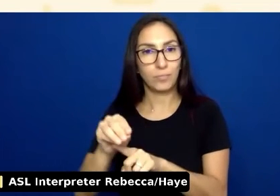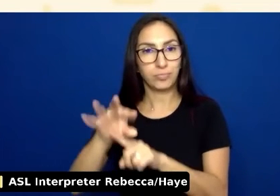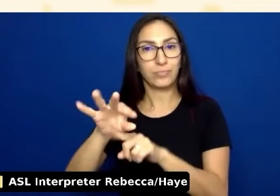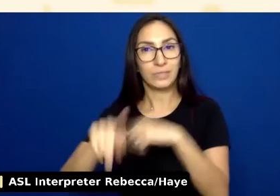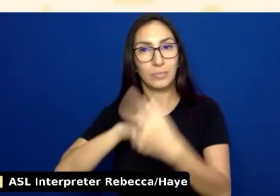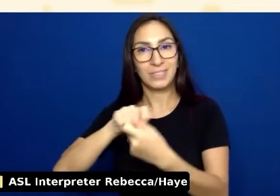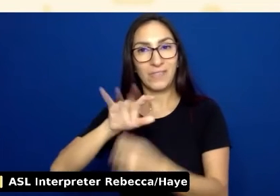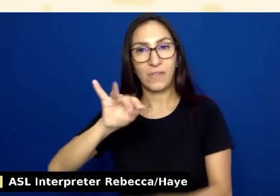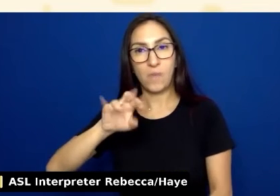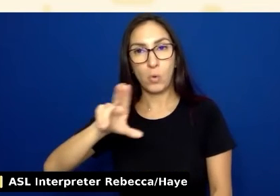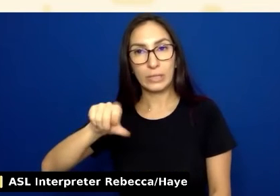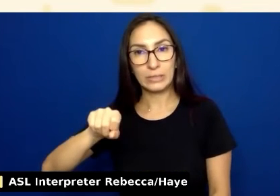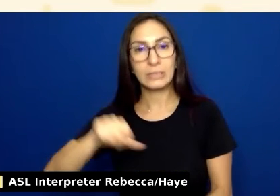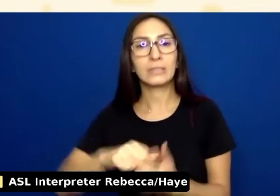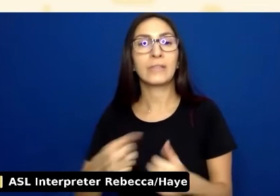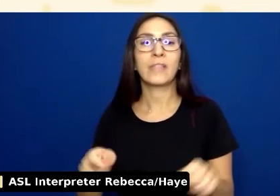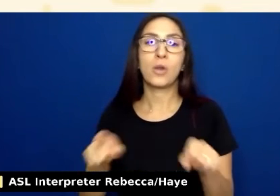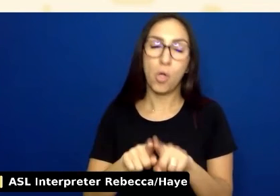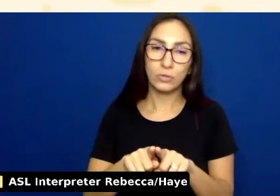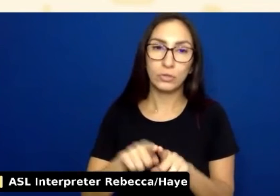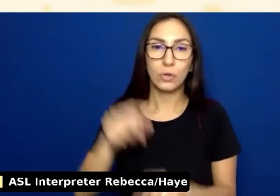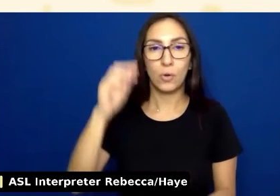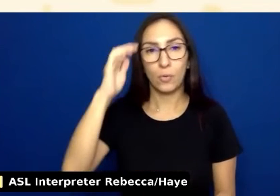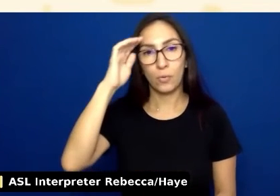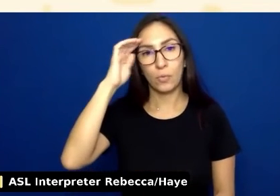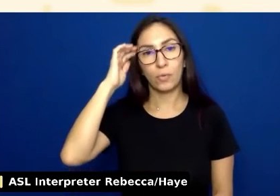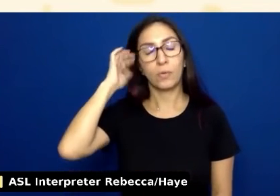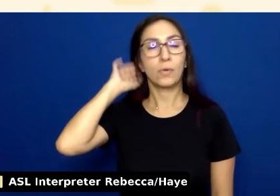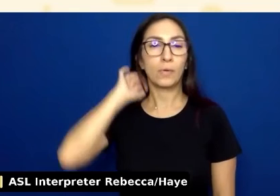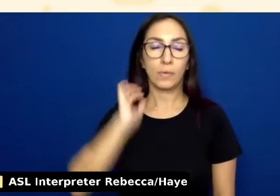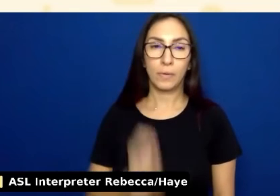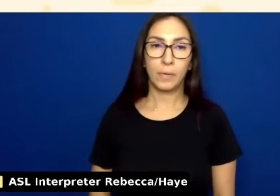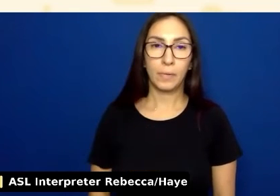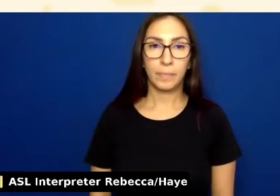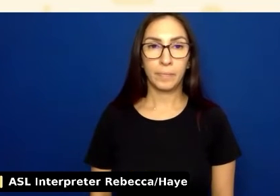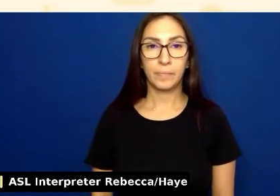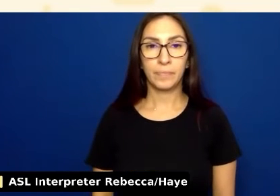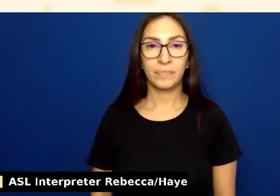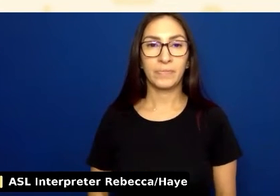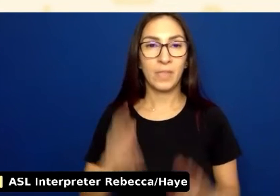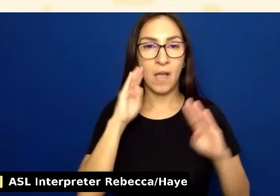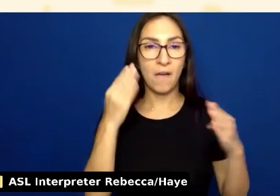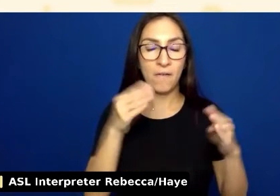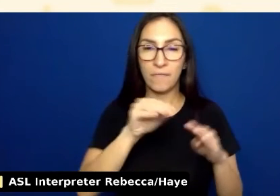Also the hidden content. Now, what content is hidden? When focusable or tabbable elements are hidden,